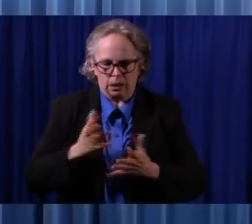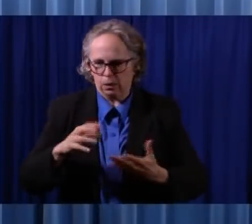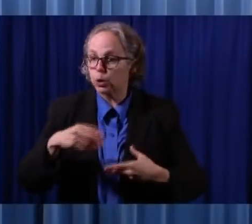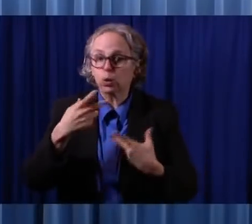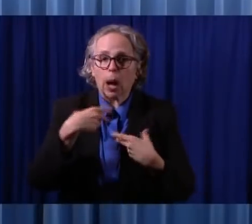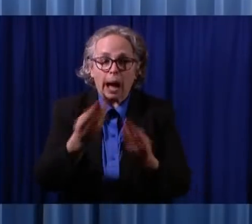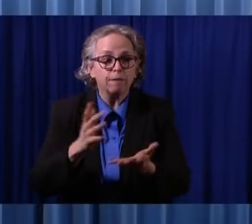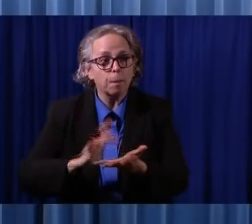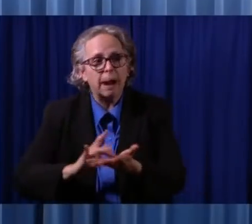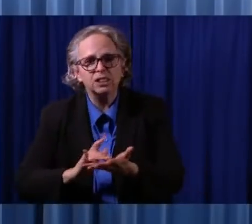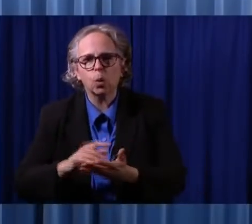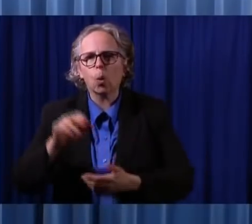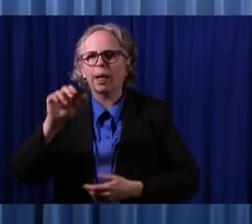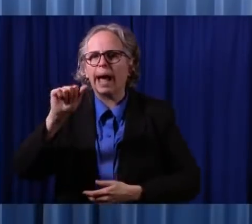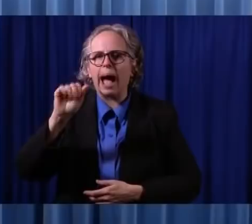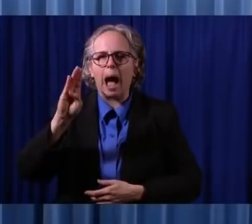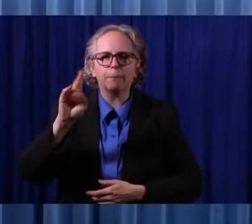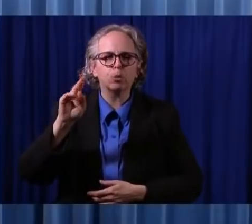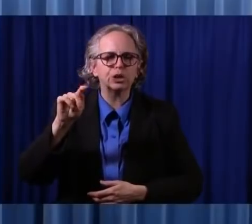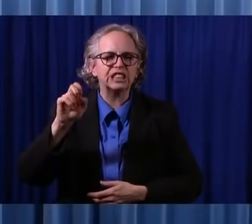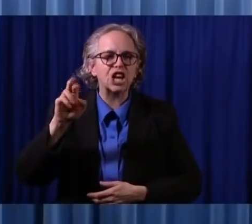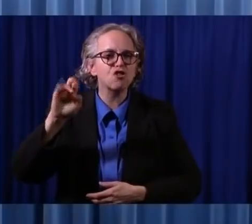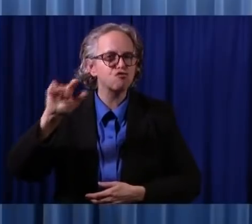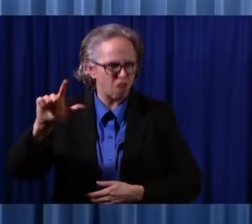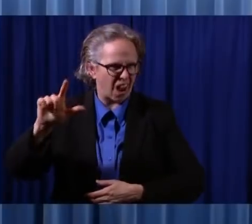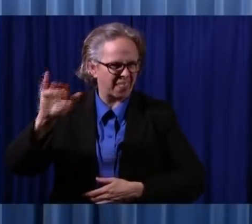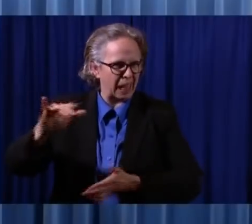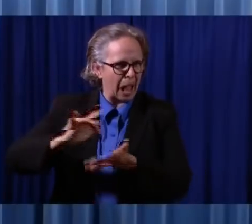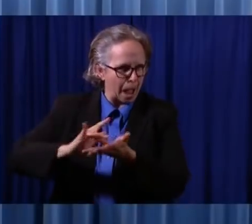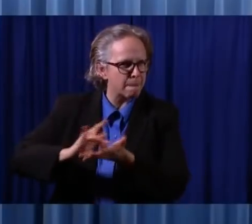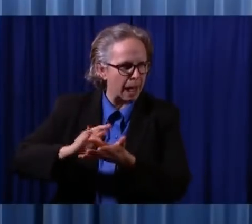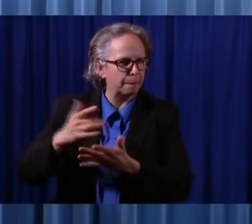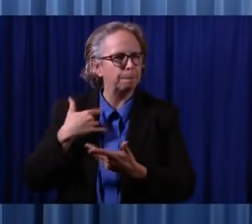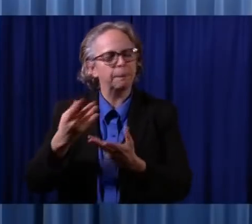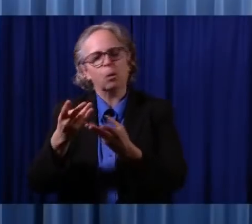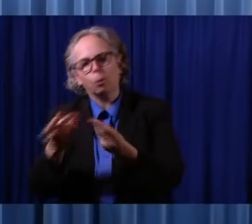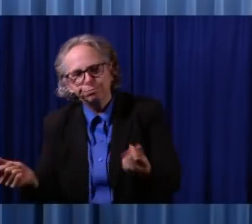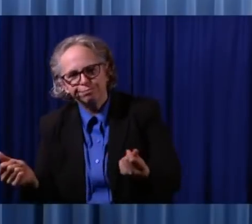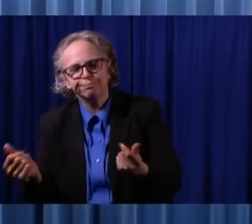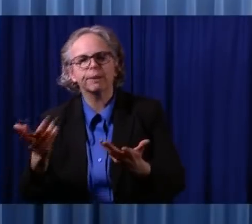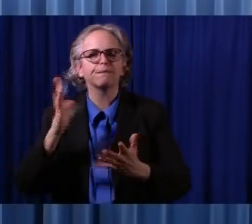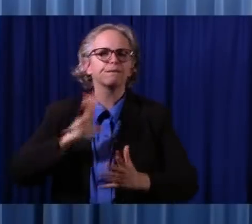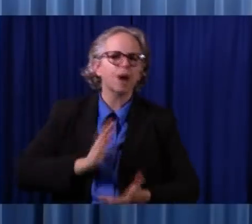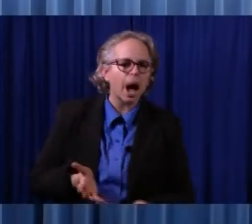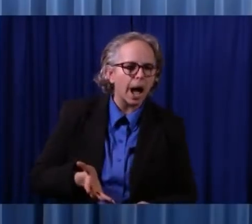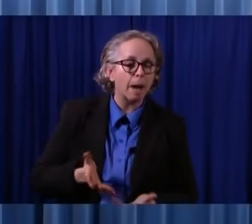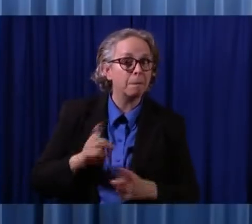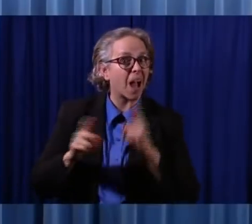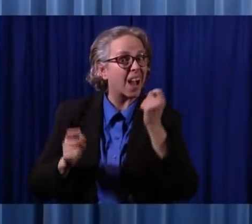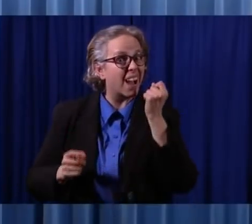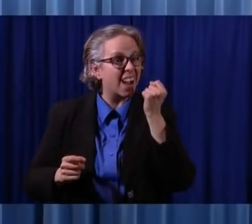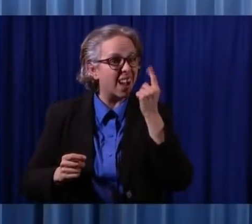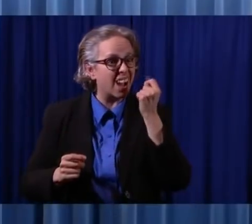, SECONDARY TO COVID, THAT ACTUALLY SEEMS TO BE THE PART THAT IS PRETTY STANDARD. THE KIDS COME IN WITH EXACERBATIONS AND THEY RESPOND, MUCH AS THEY ALWAYS DO. AT LEAST HERE AT RAINBOW, WE